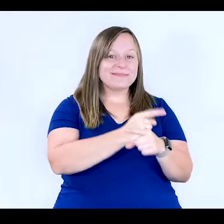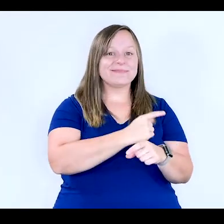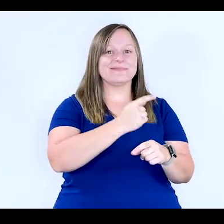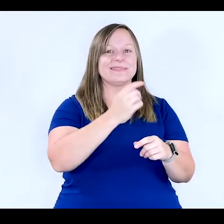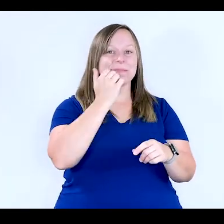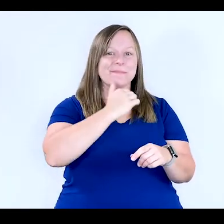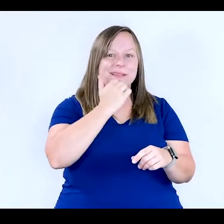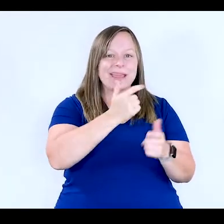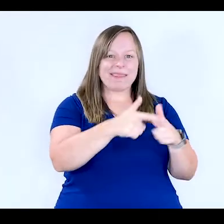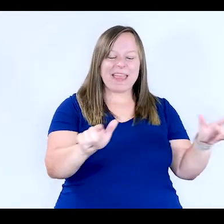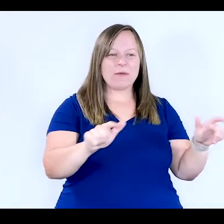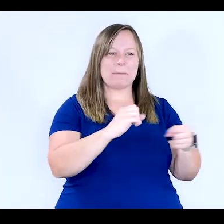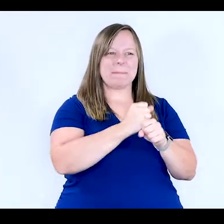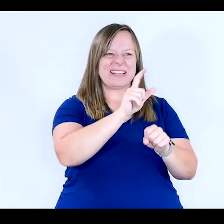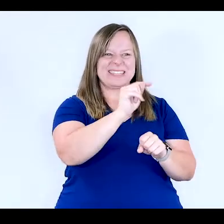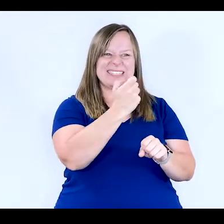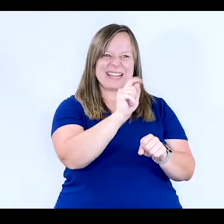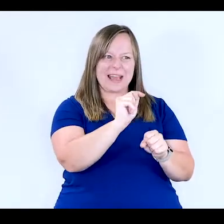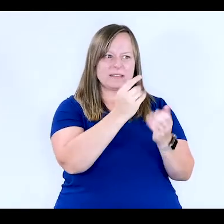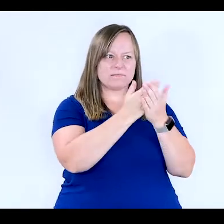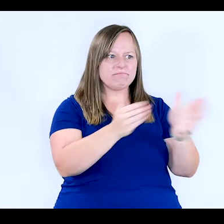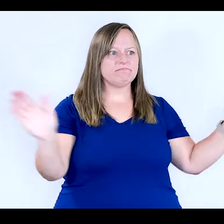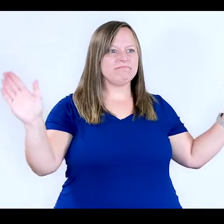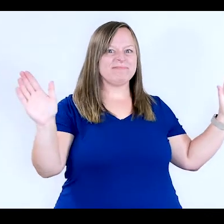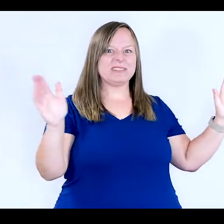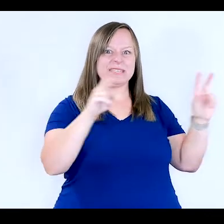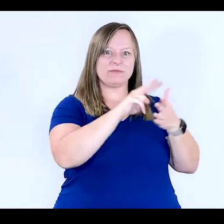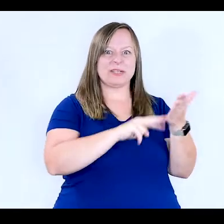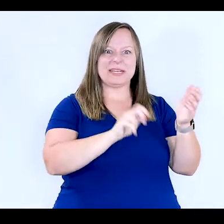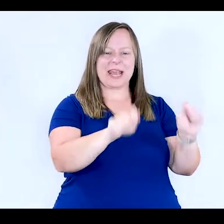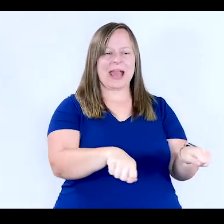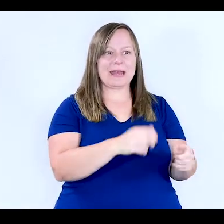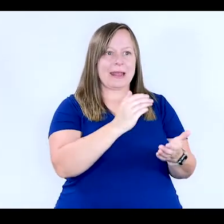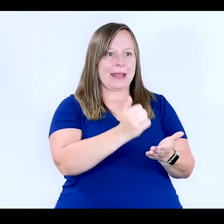makes the text accessible to the widest audience possible. It helps